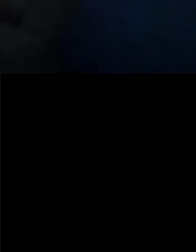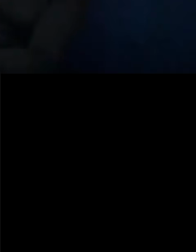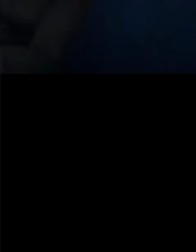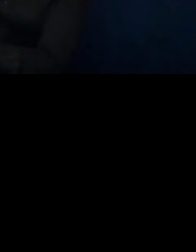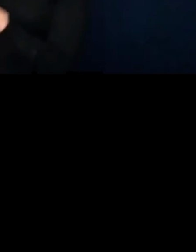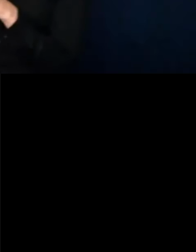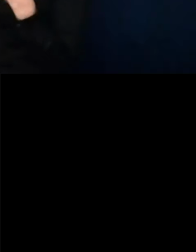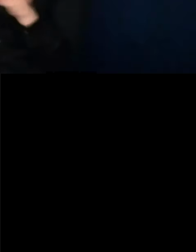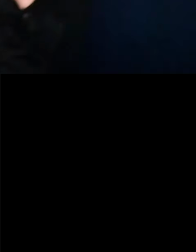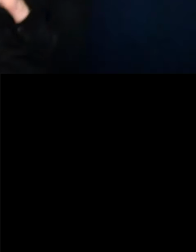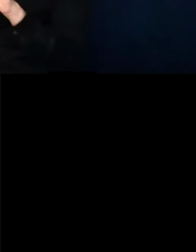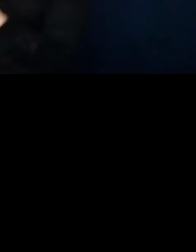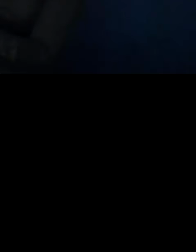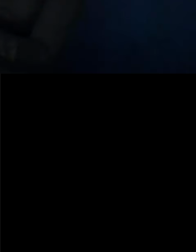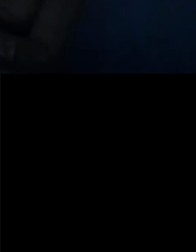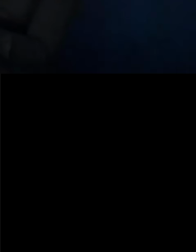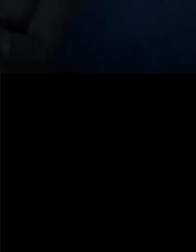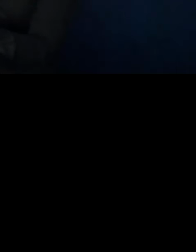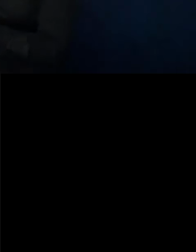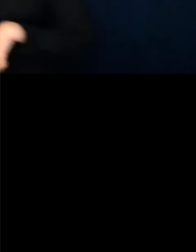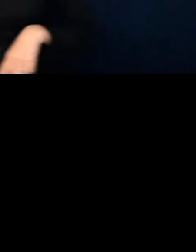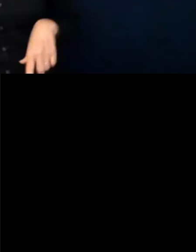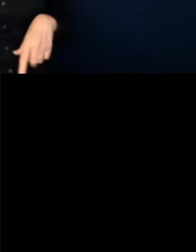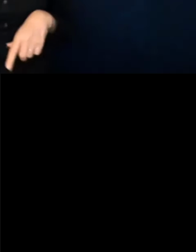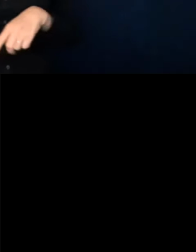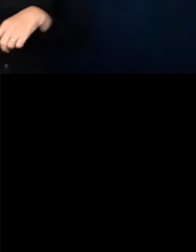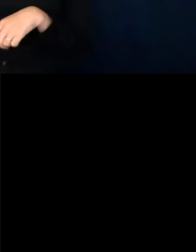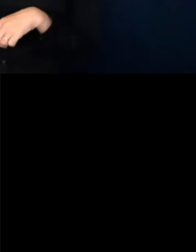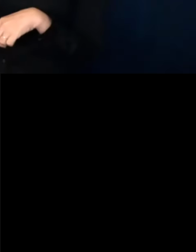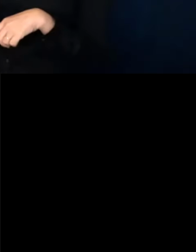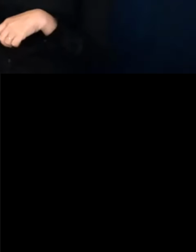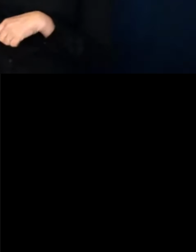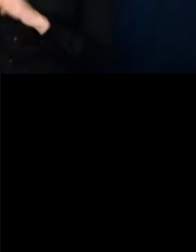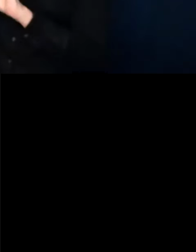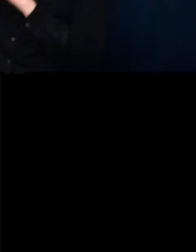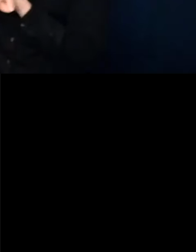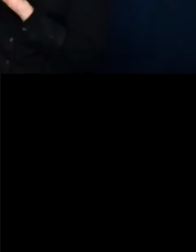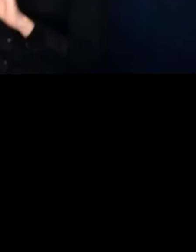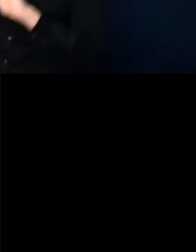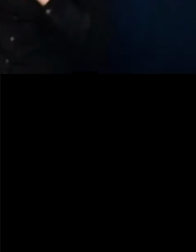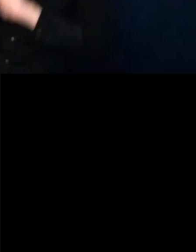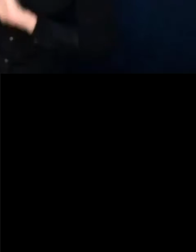The Excel formula will be run five times, to pull five random names from that list.